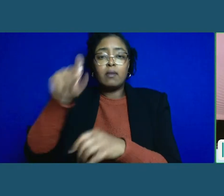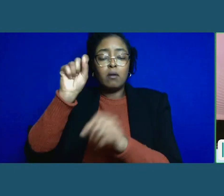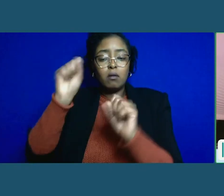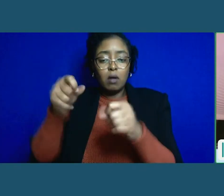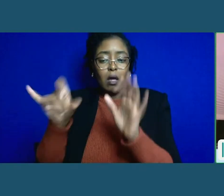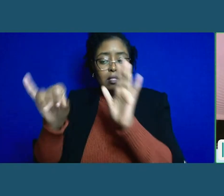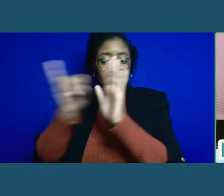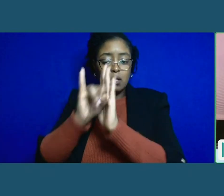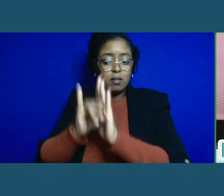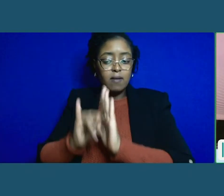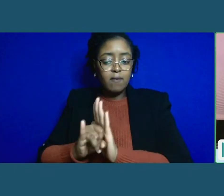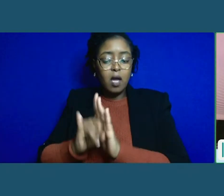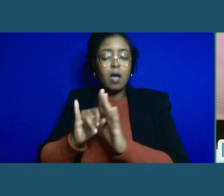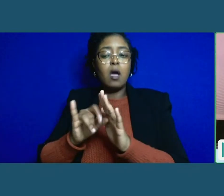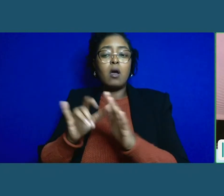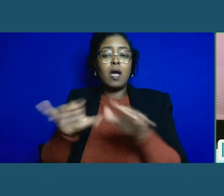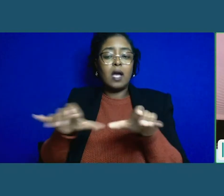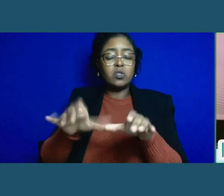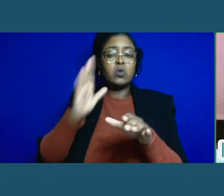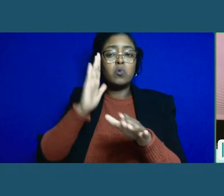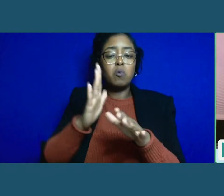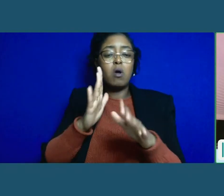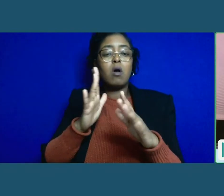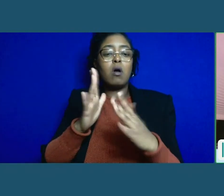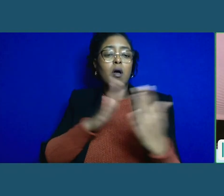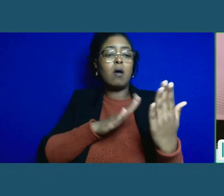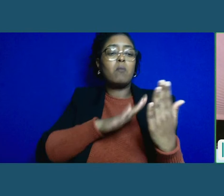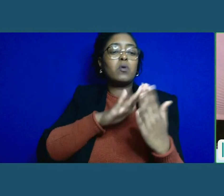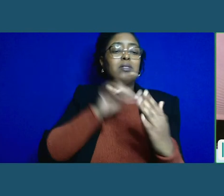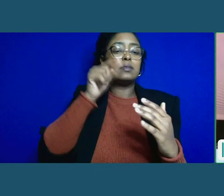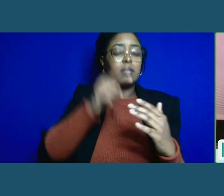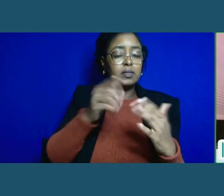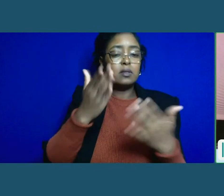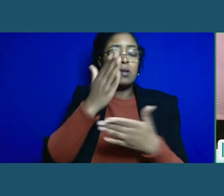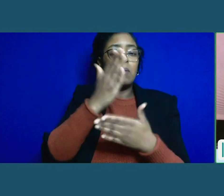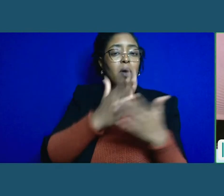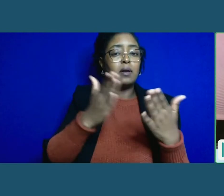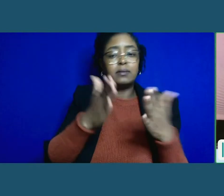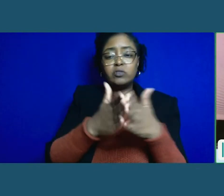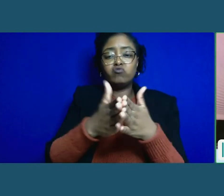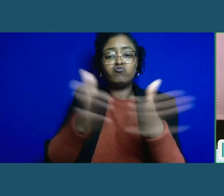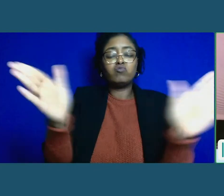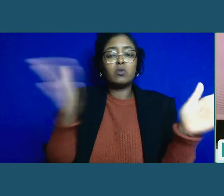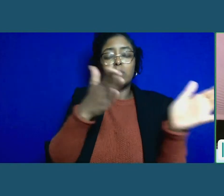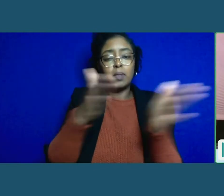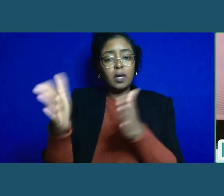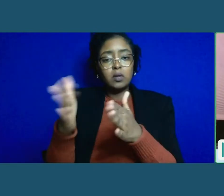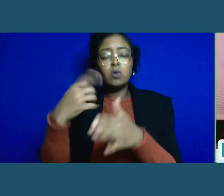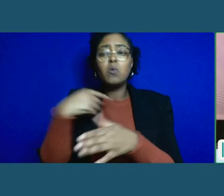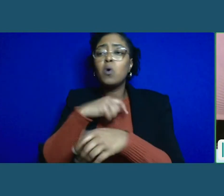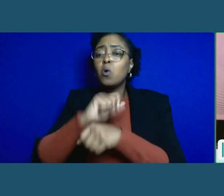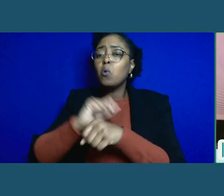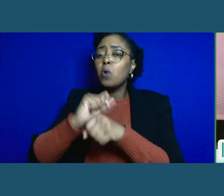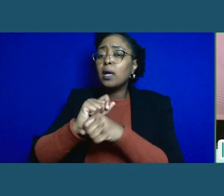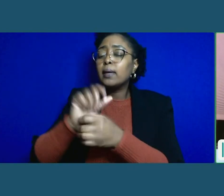that they can identify actions that are going to address this as part of the larger,